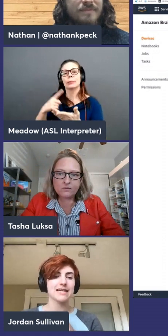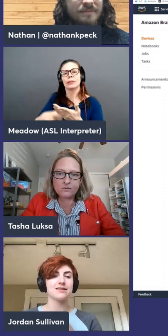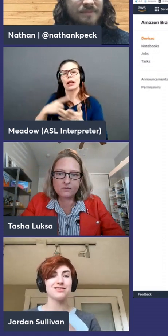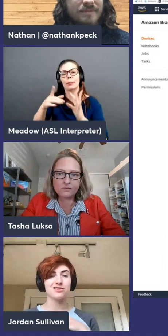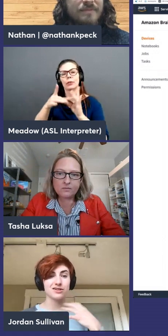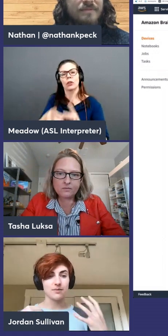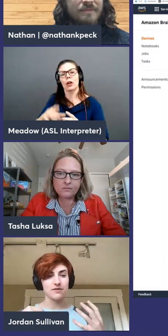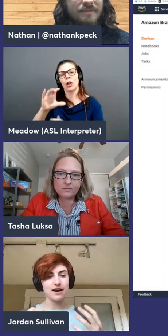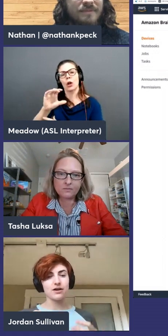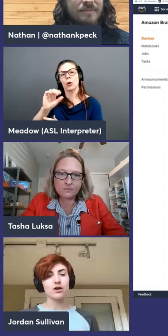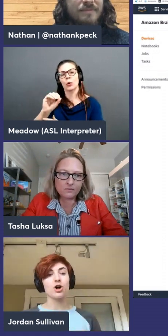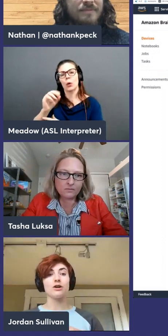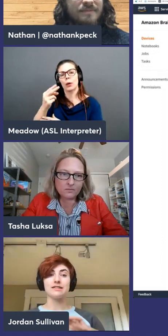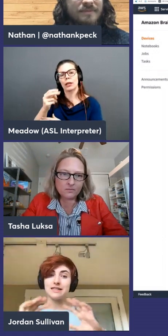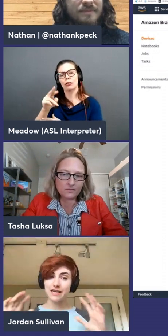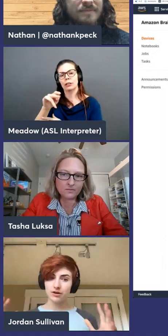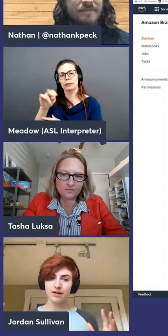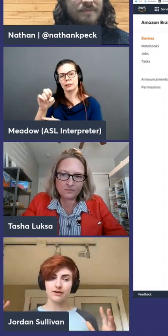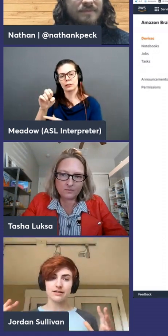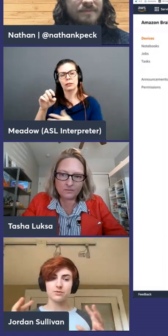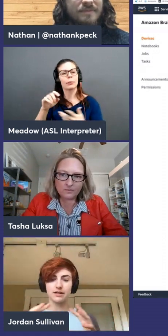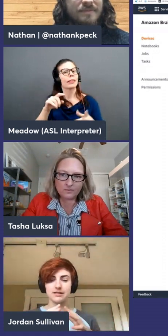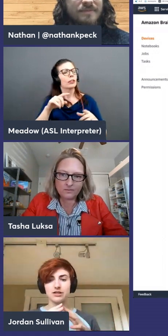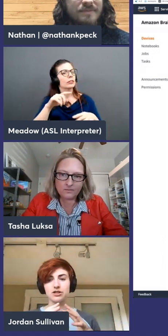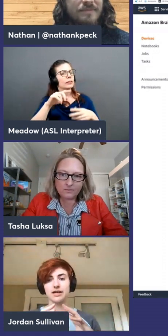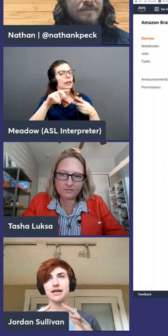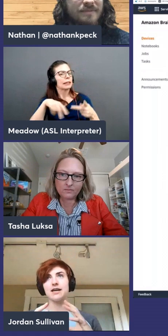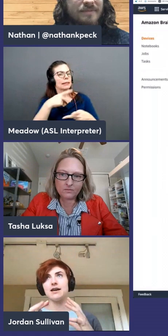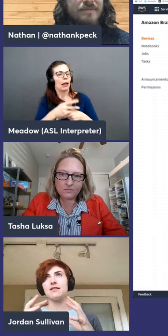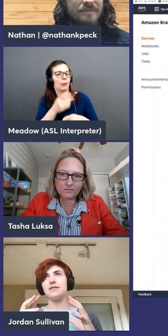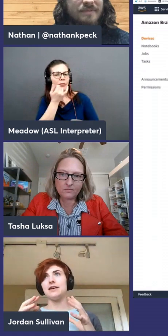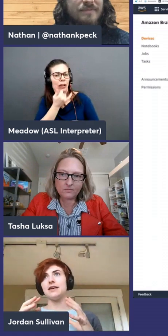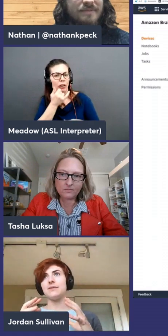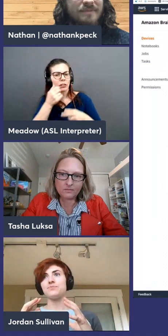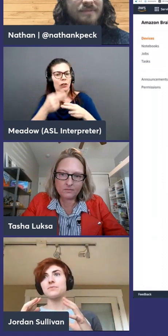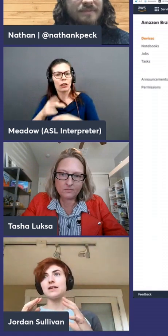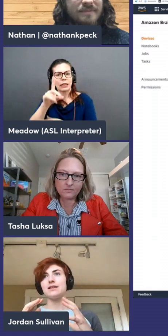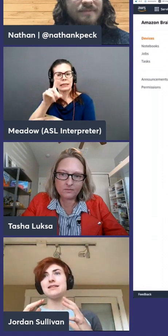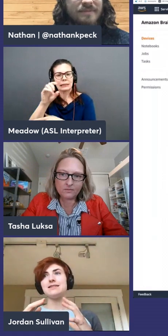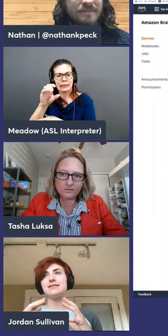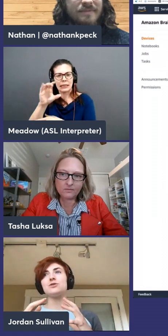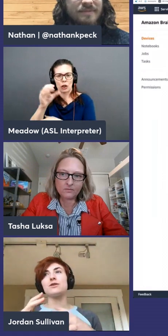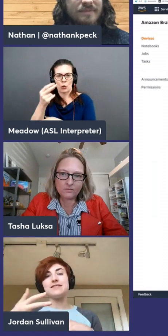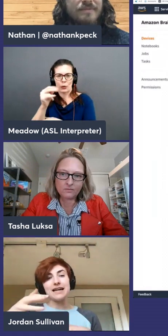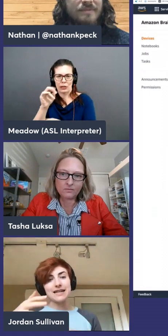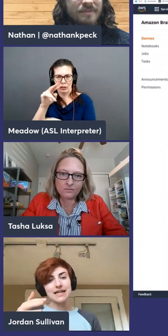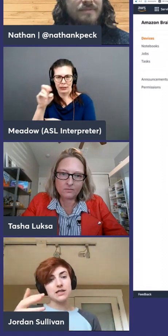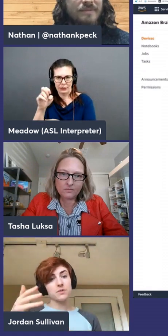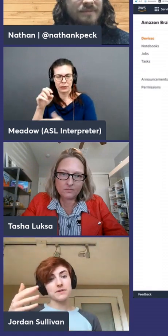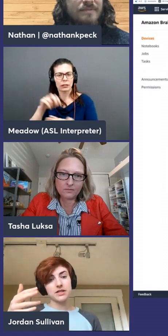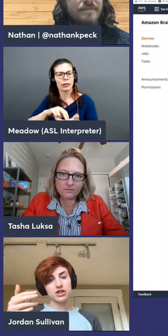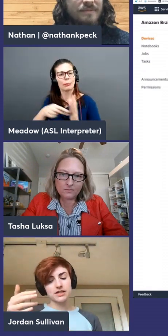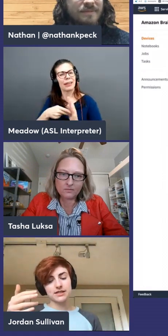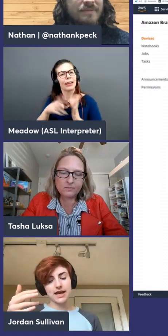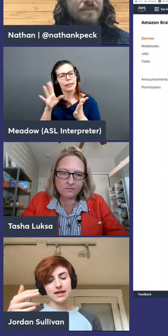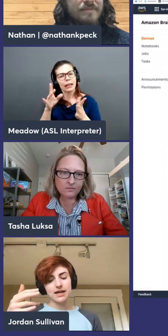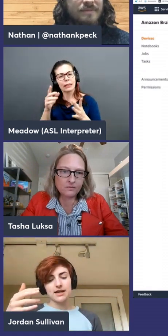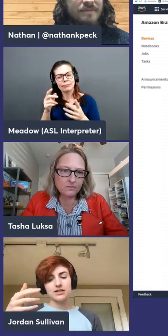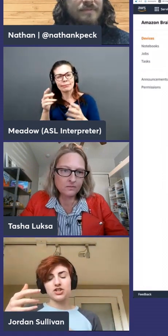and there's a certain type of error called decoherence, where, essentially, the delicate superposition state